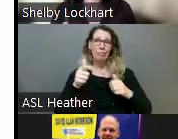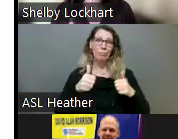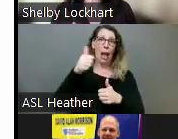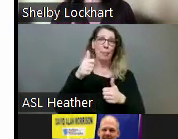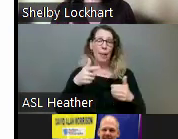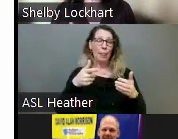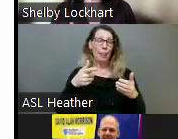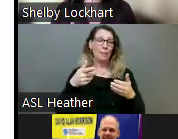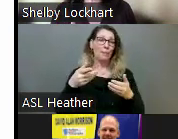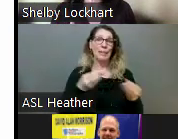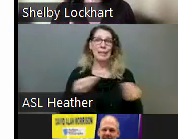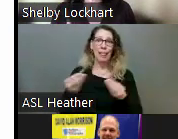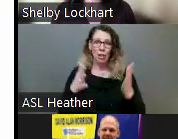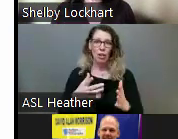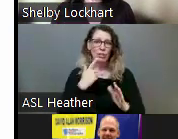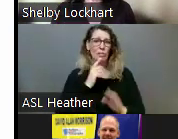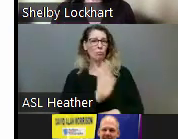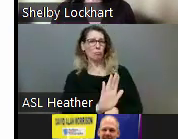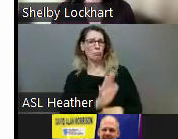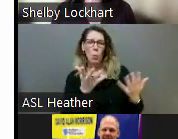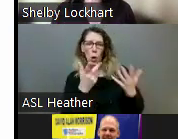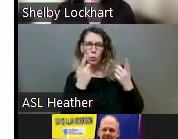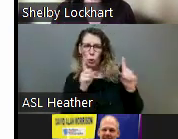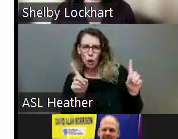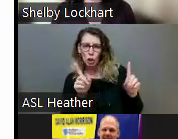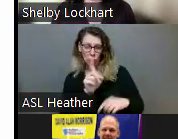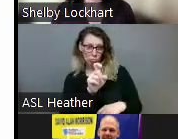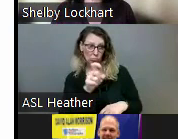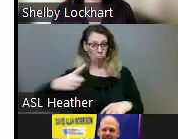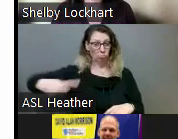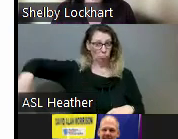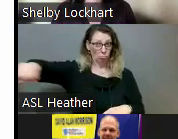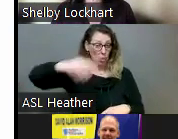really stop you and say what is working? Does the staff know what is working? What